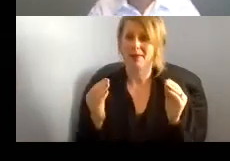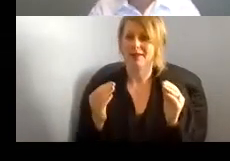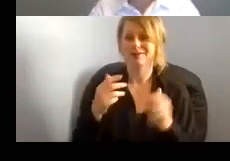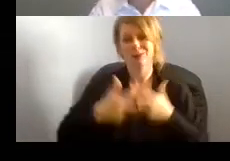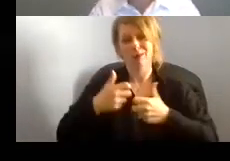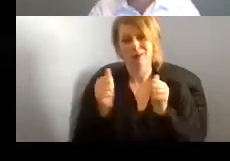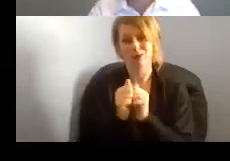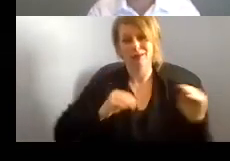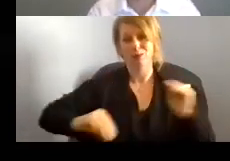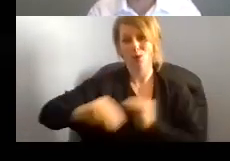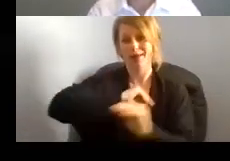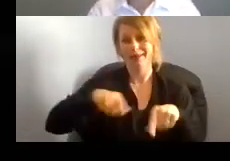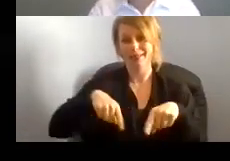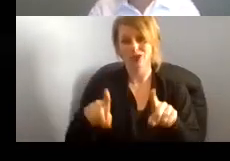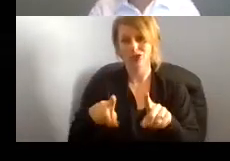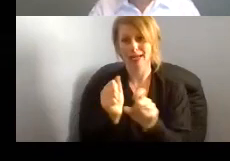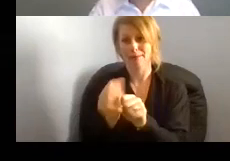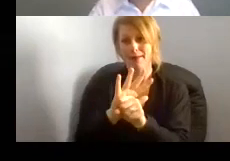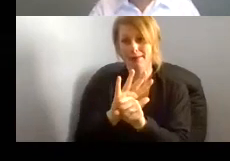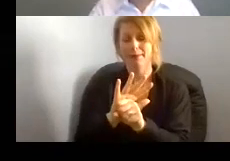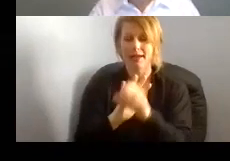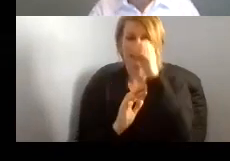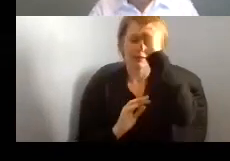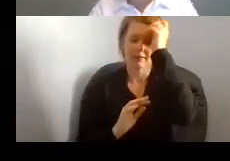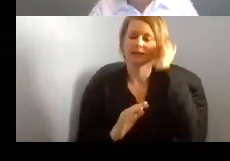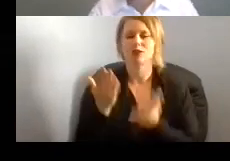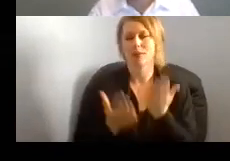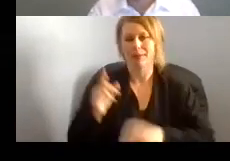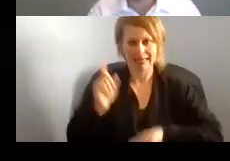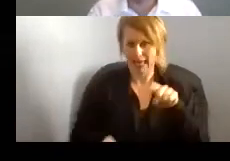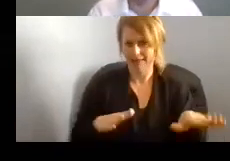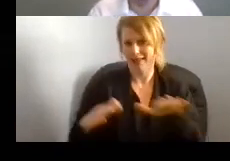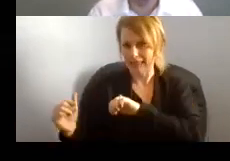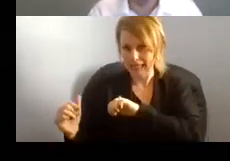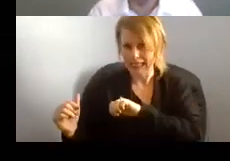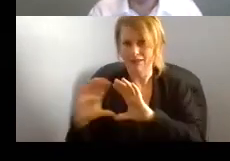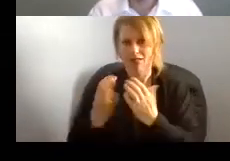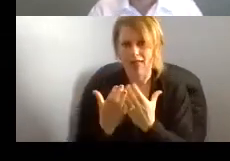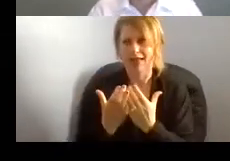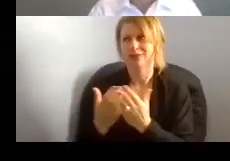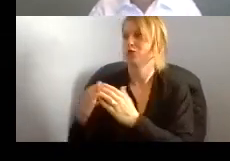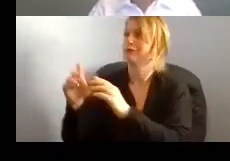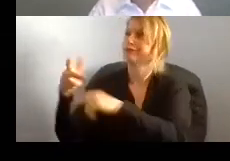allow children to just leave the class and go sit in the library, for example.